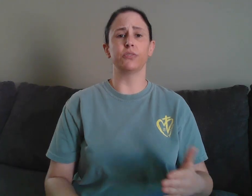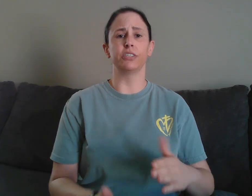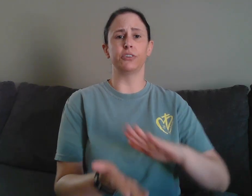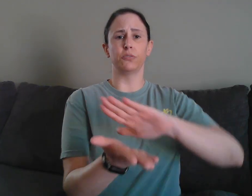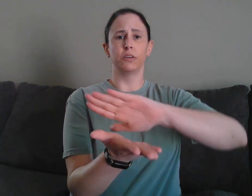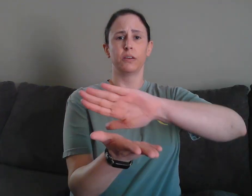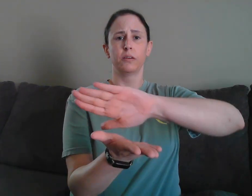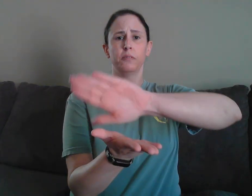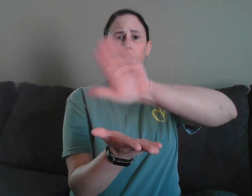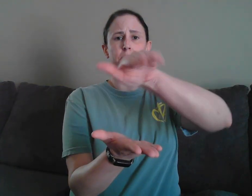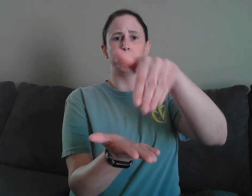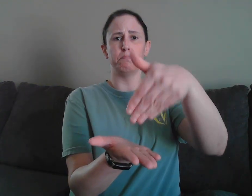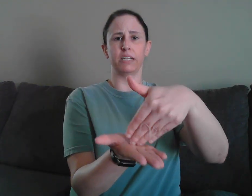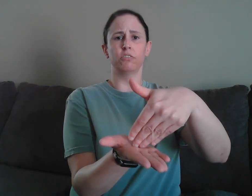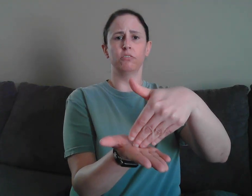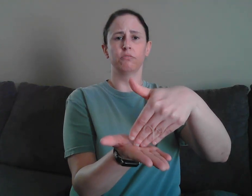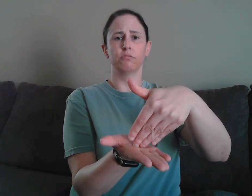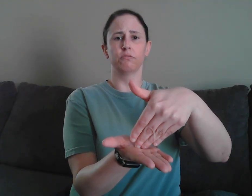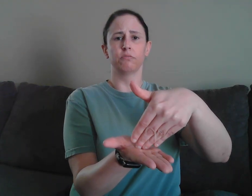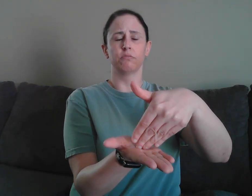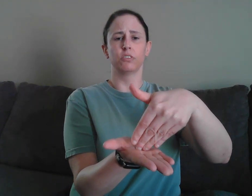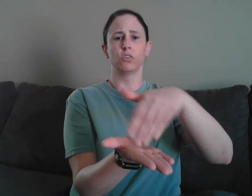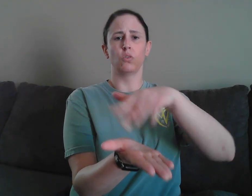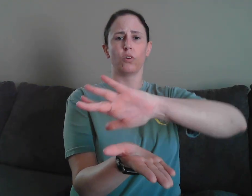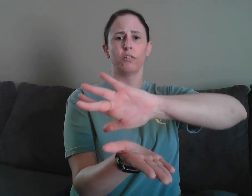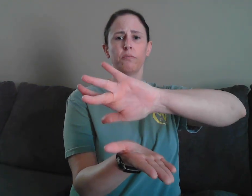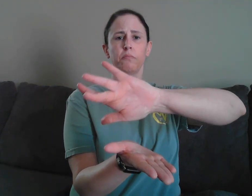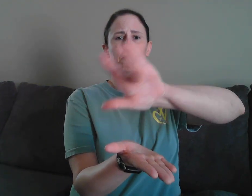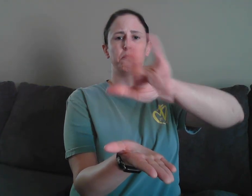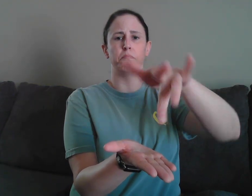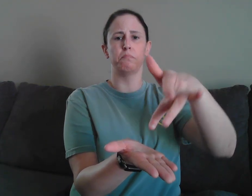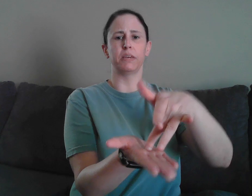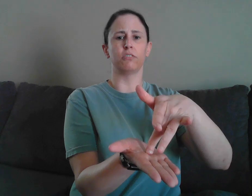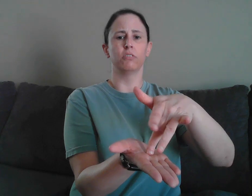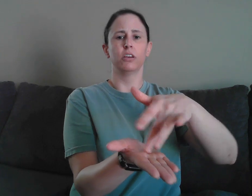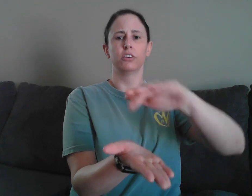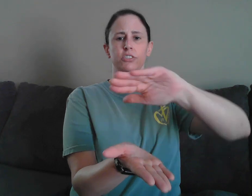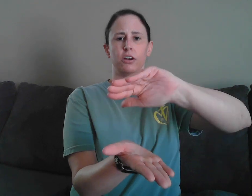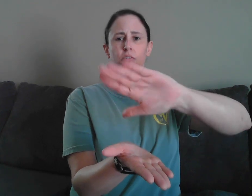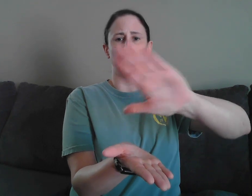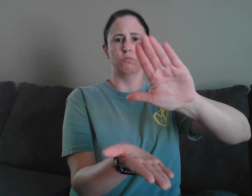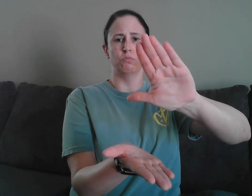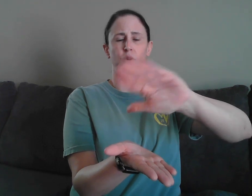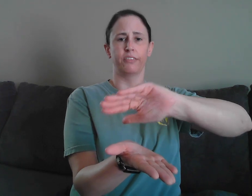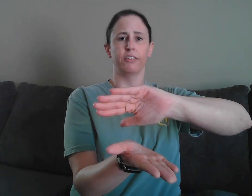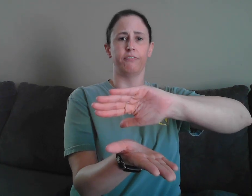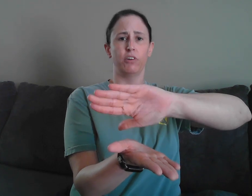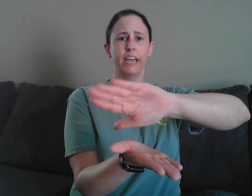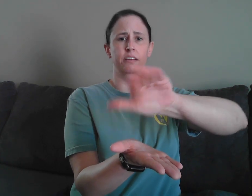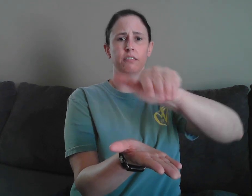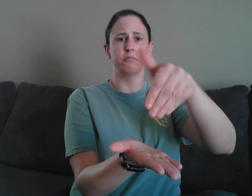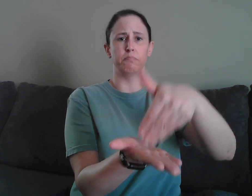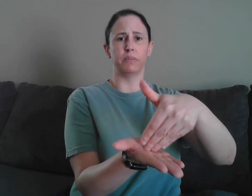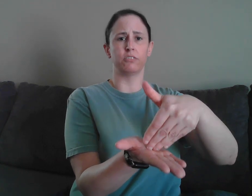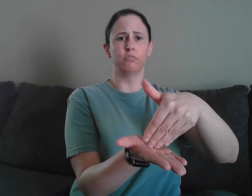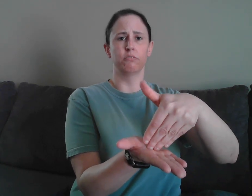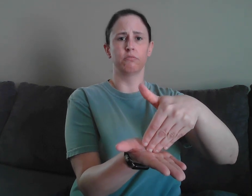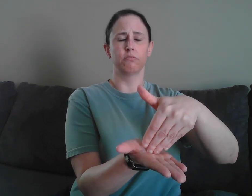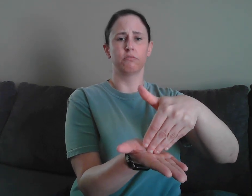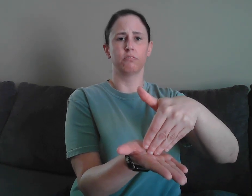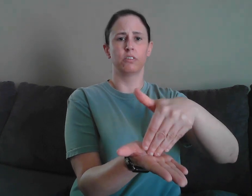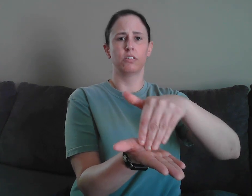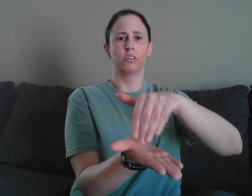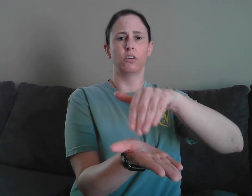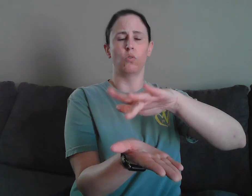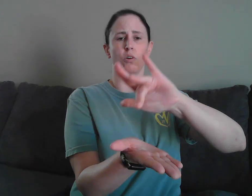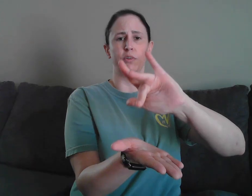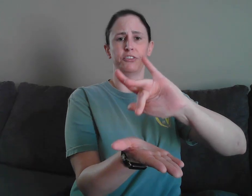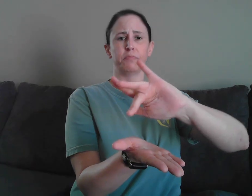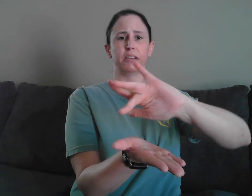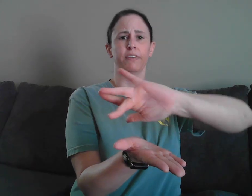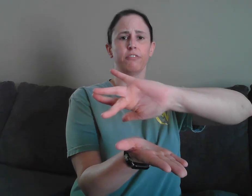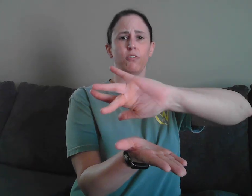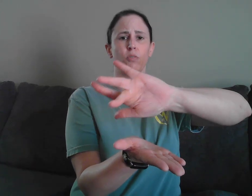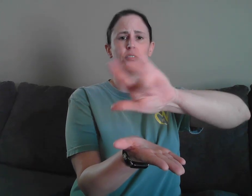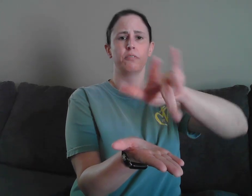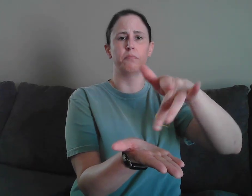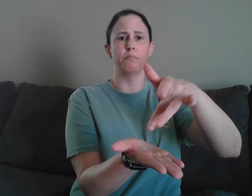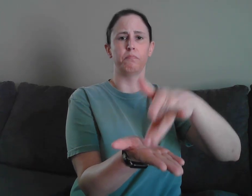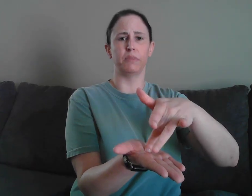You could do middle or middle. So with a full hand, middle or with your middle finger forward,